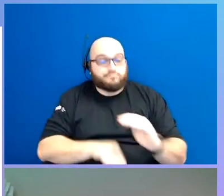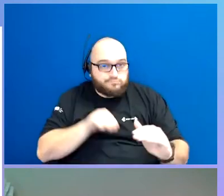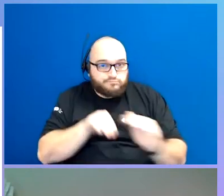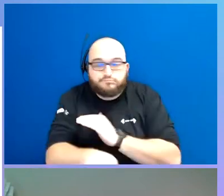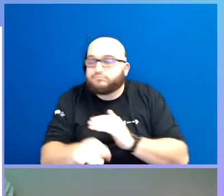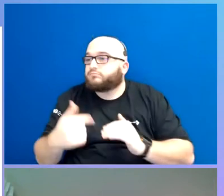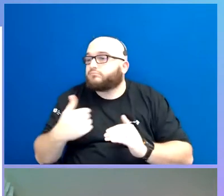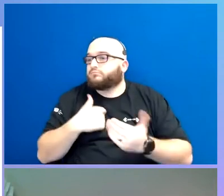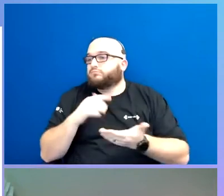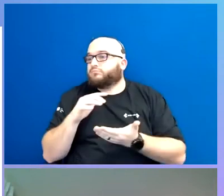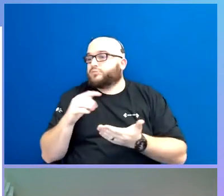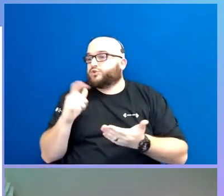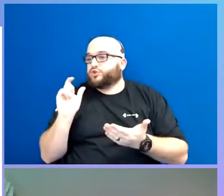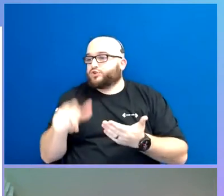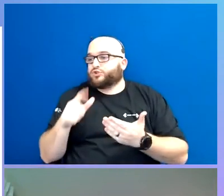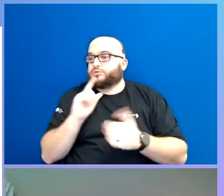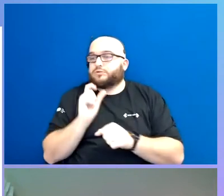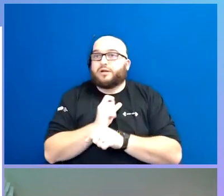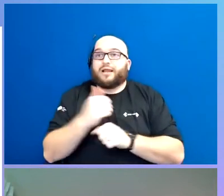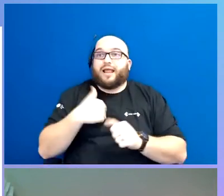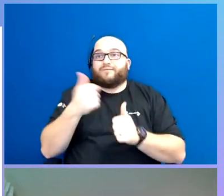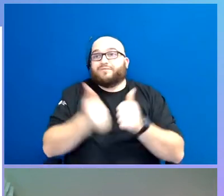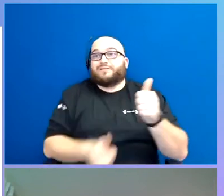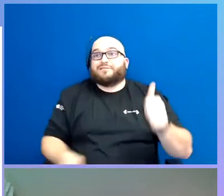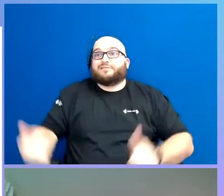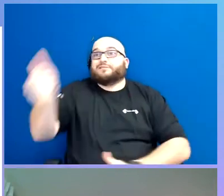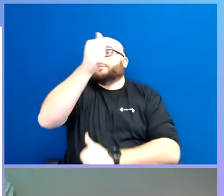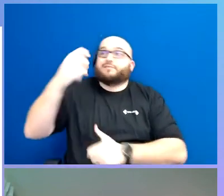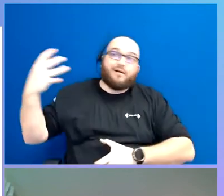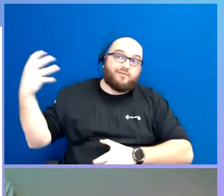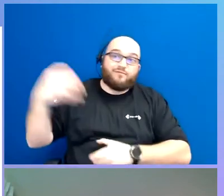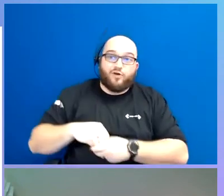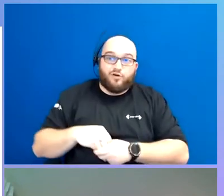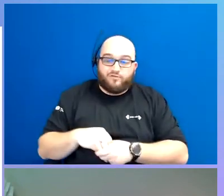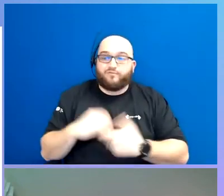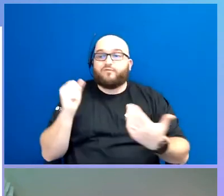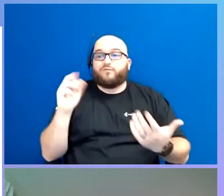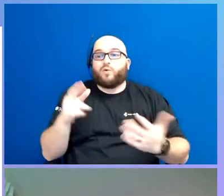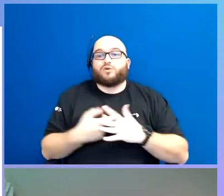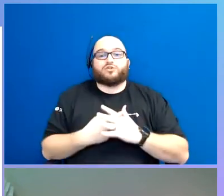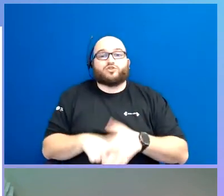from the top leadership or